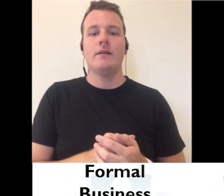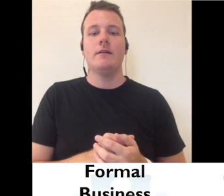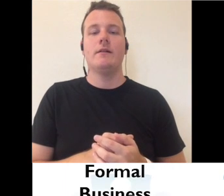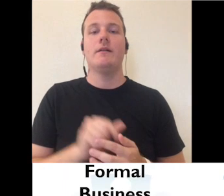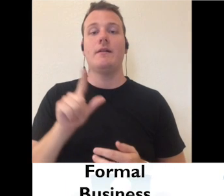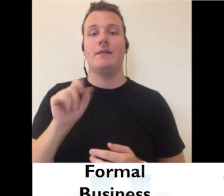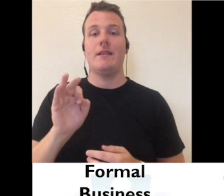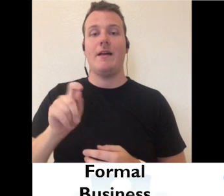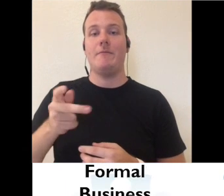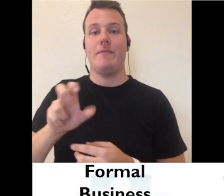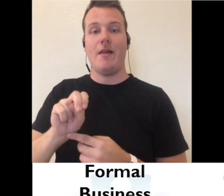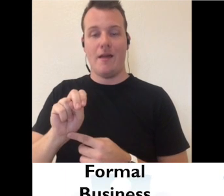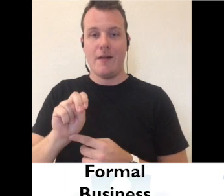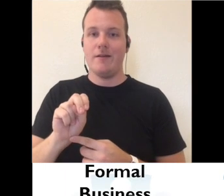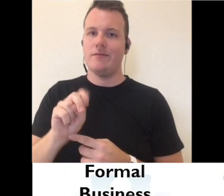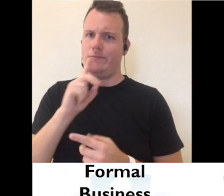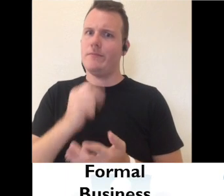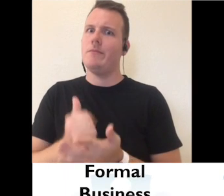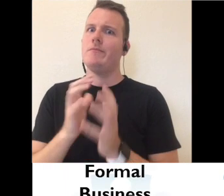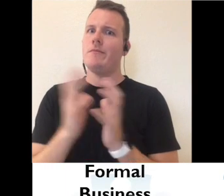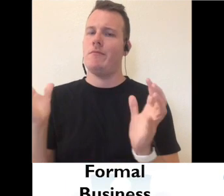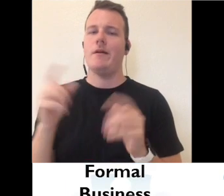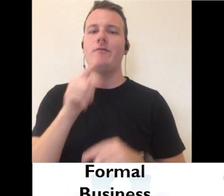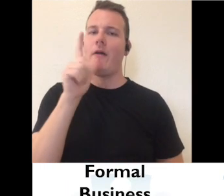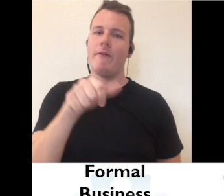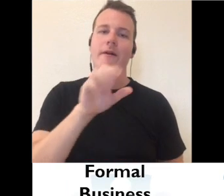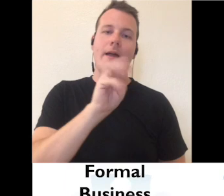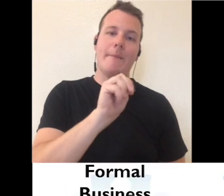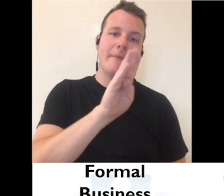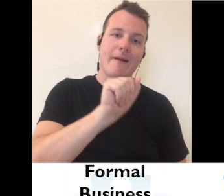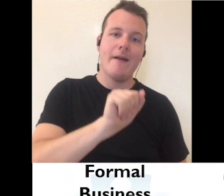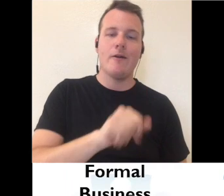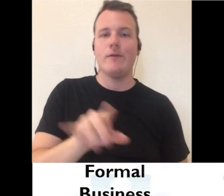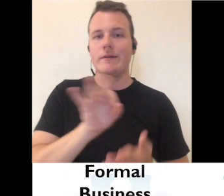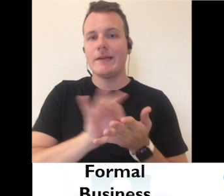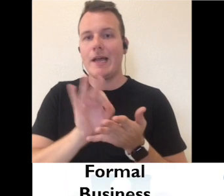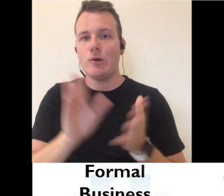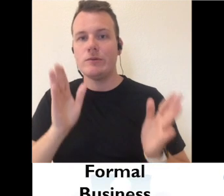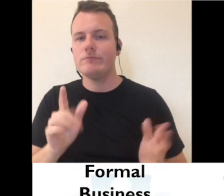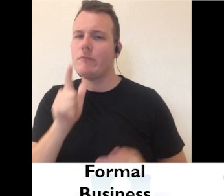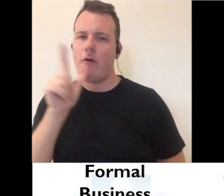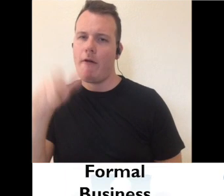And as you'll hear them say, the business owner is the best person to